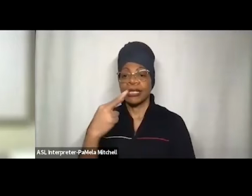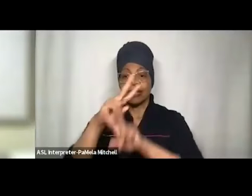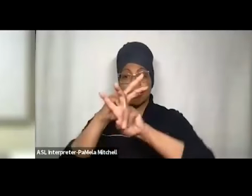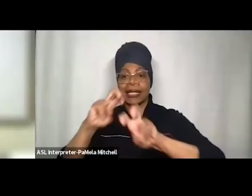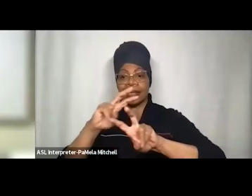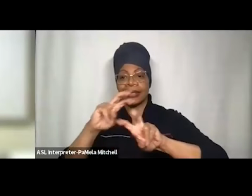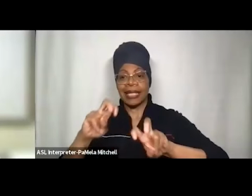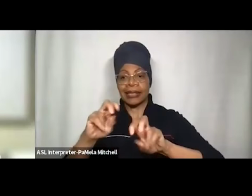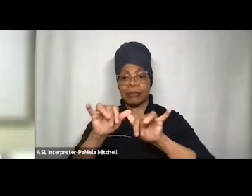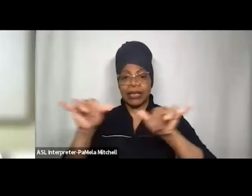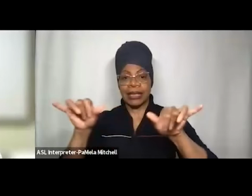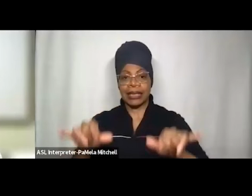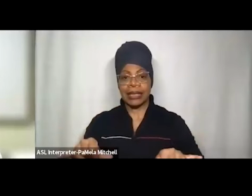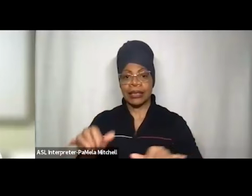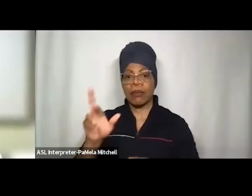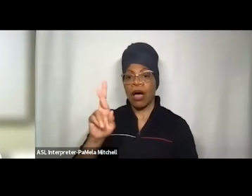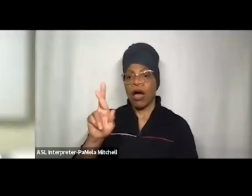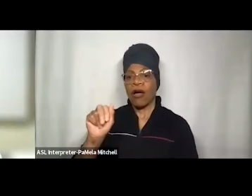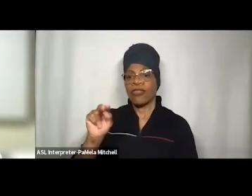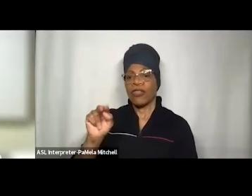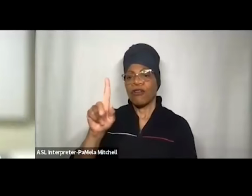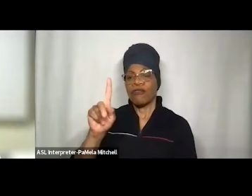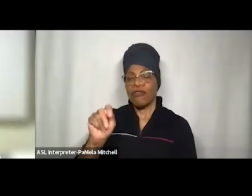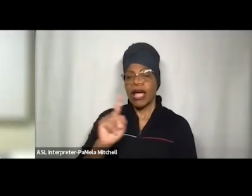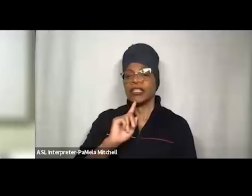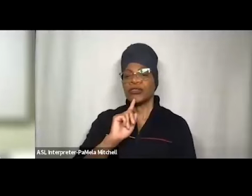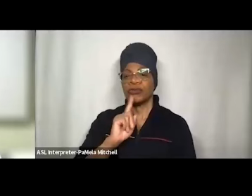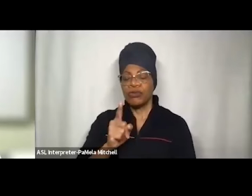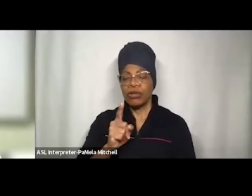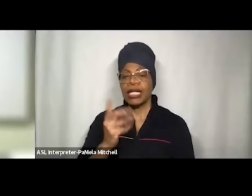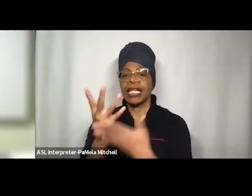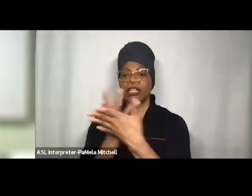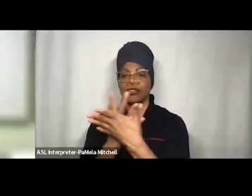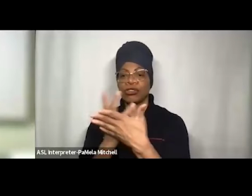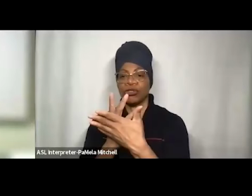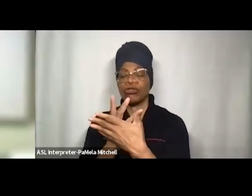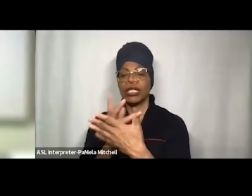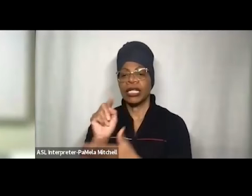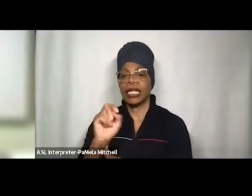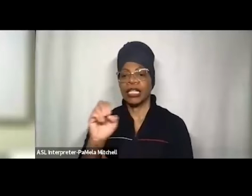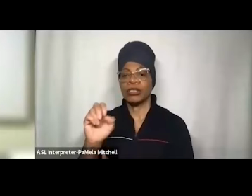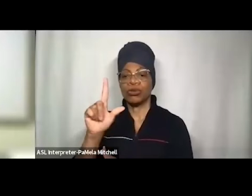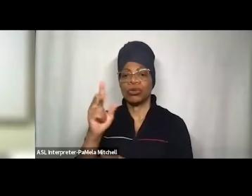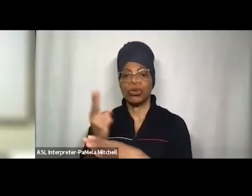The RANT is an example of primarily a screening instrument that's been used quite a bit in drug court settings.